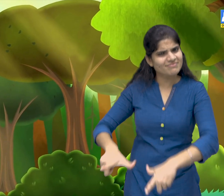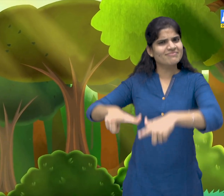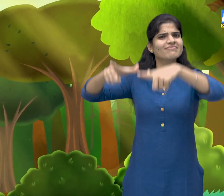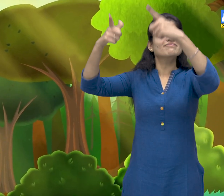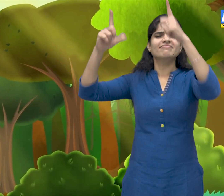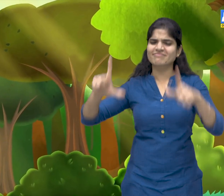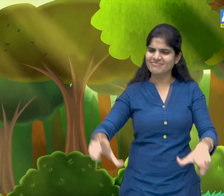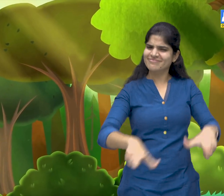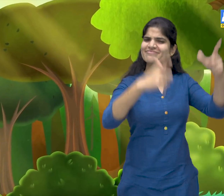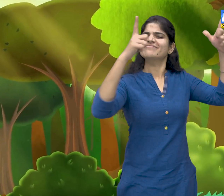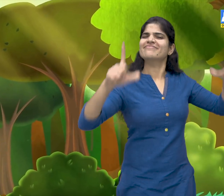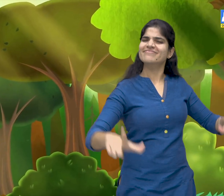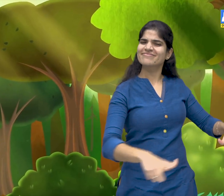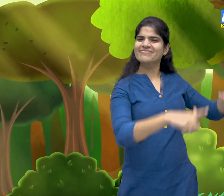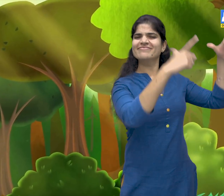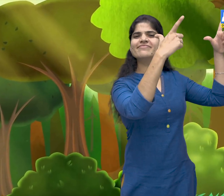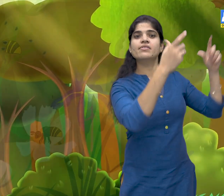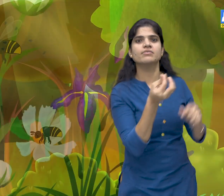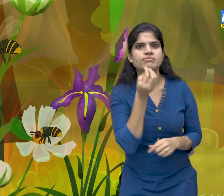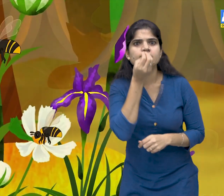There were many trees in a forest.